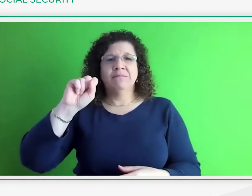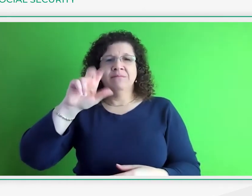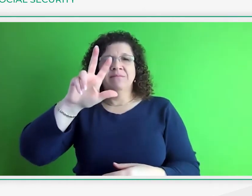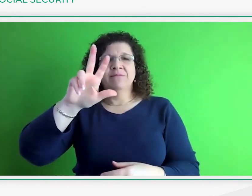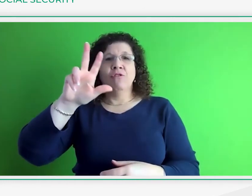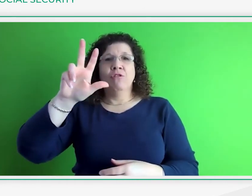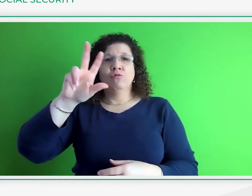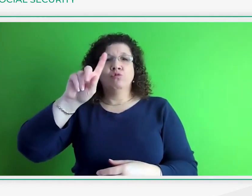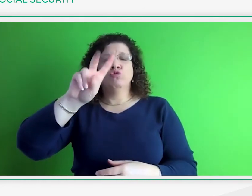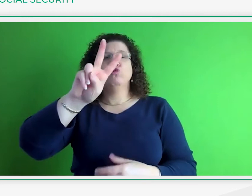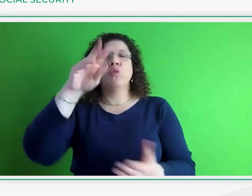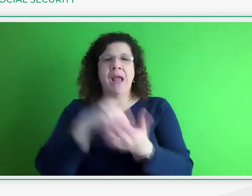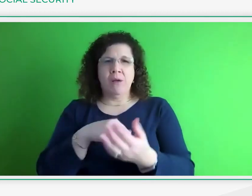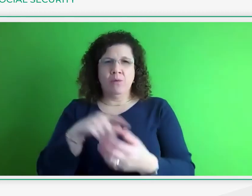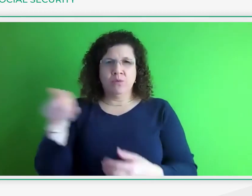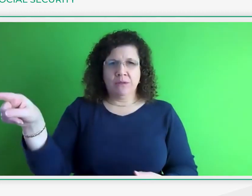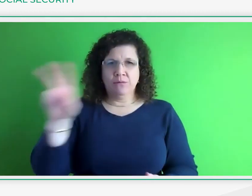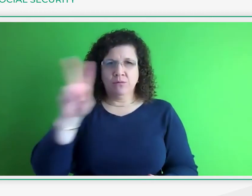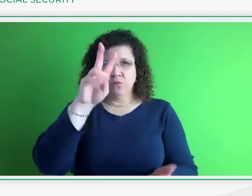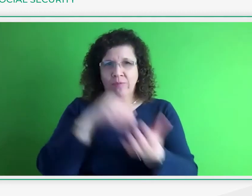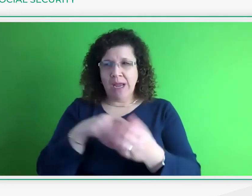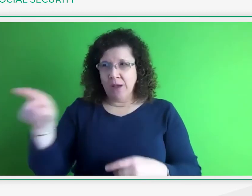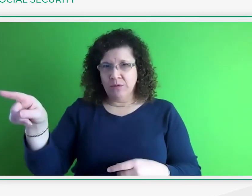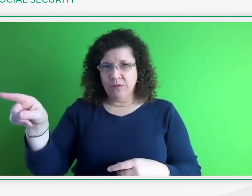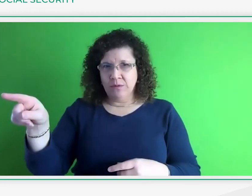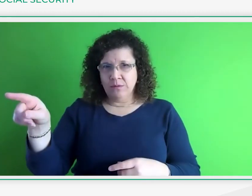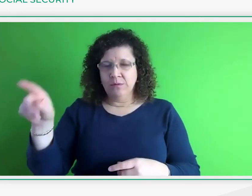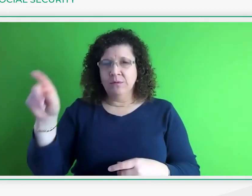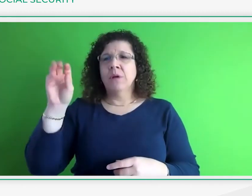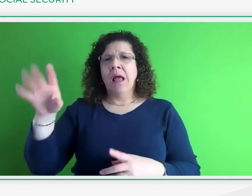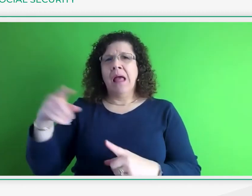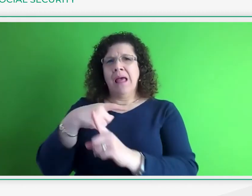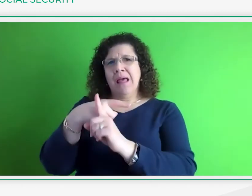My spouse's benefit is $2,000.